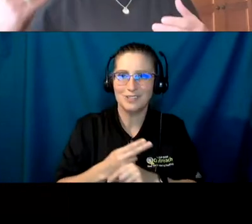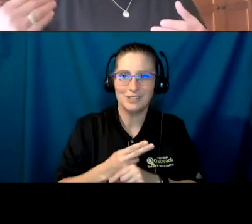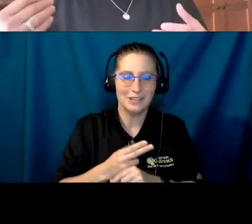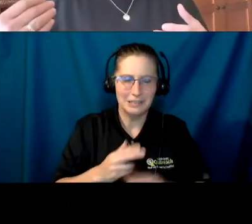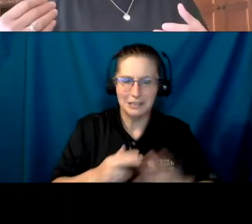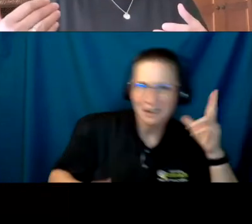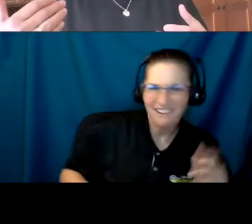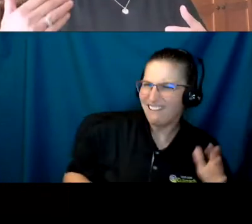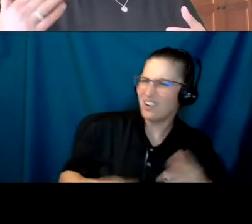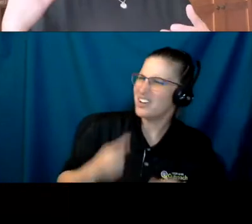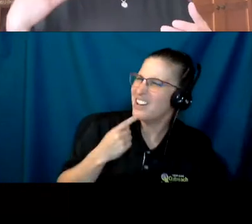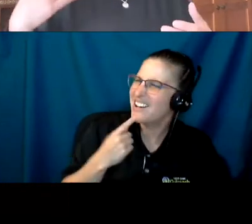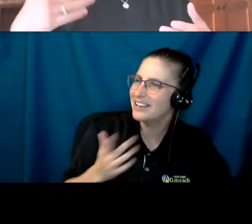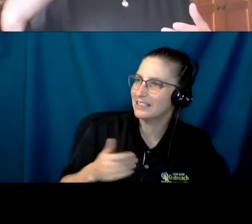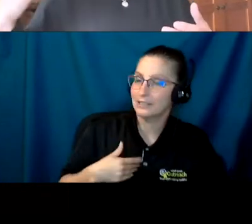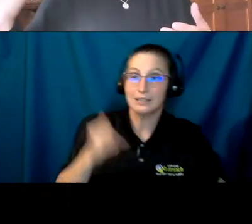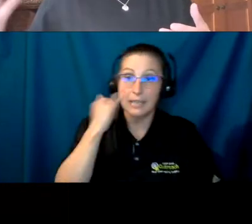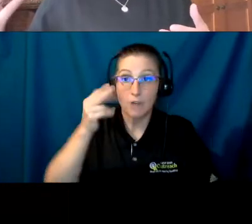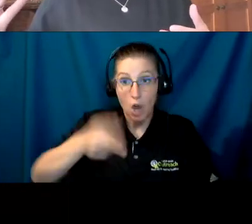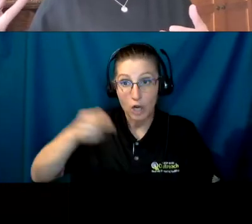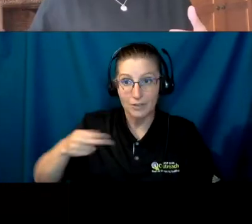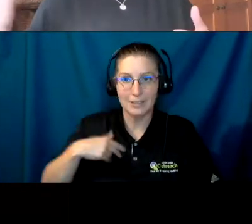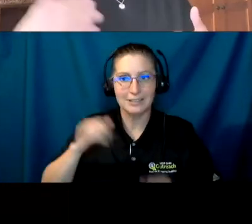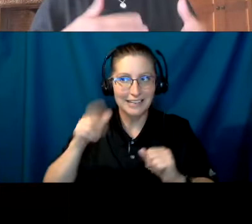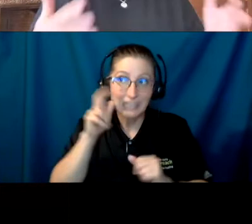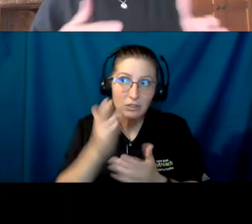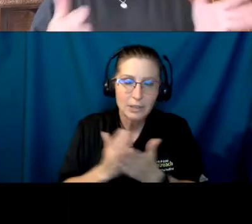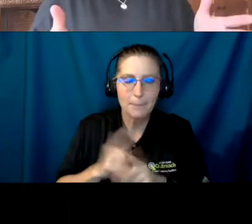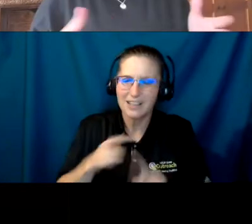a peer if maybe they're hard of hearing, but they can hear some voices of in a quieter